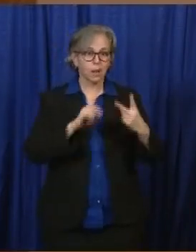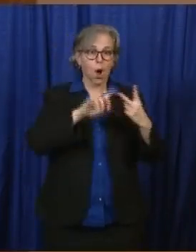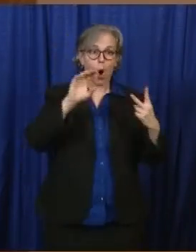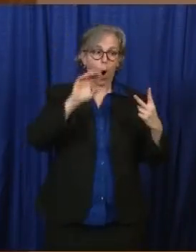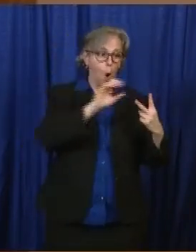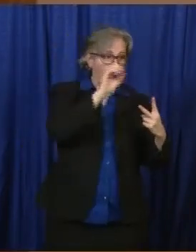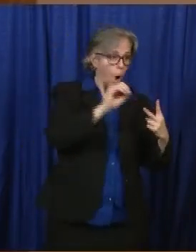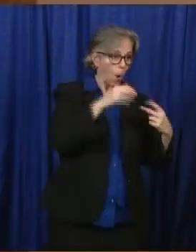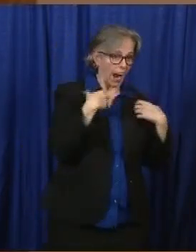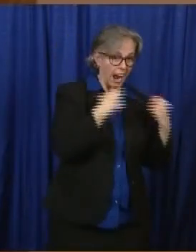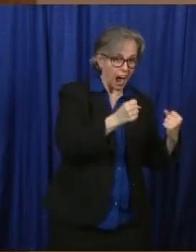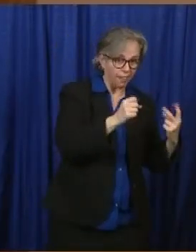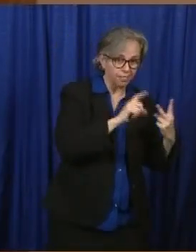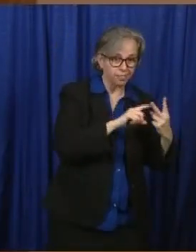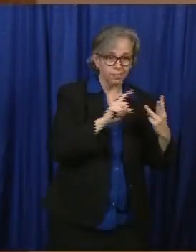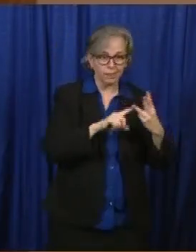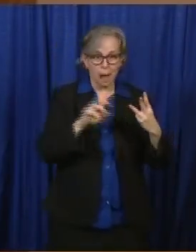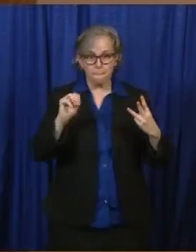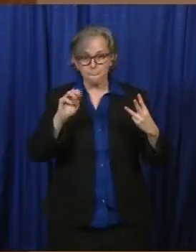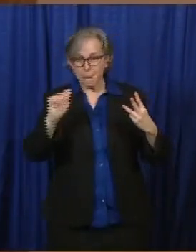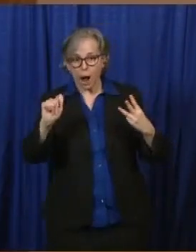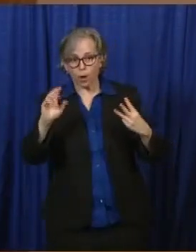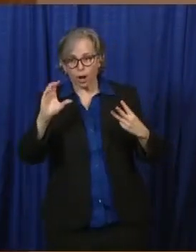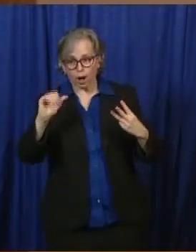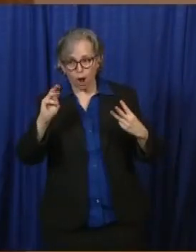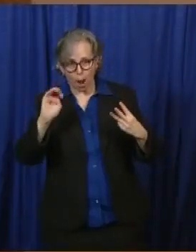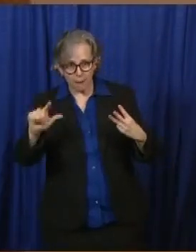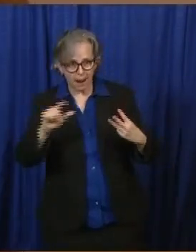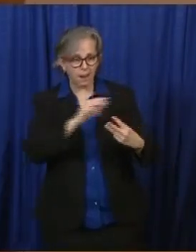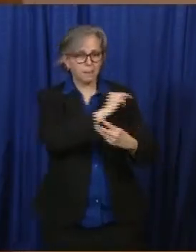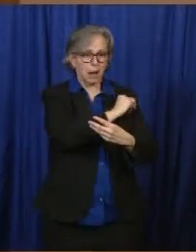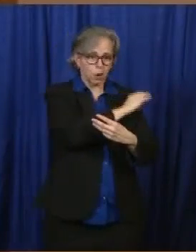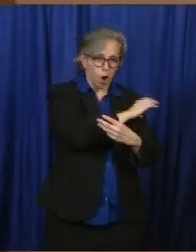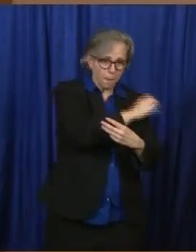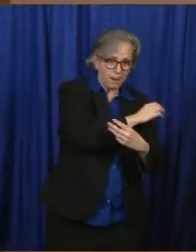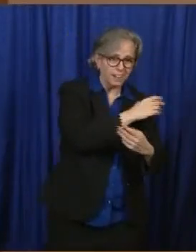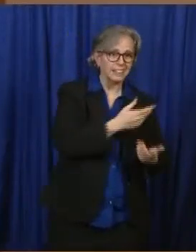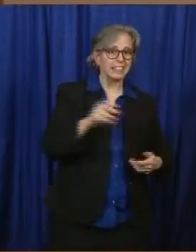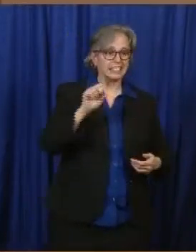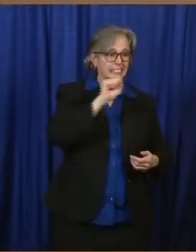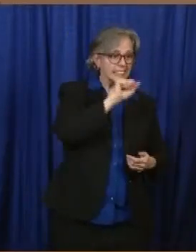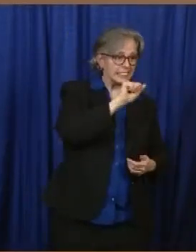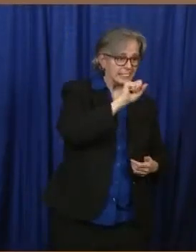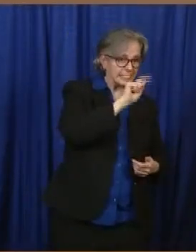AS AN EXAMPLE BECAUSE IT IS WHERE I LIVE RIGHT NOW HERE IN COLUMBUS WE HAVE SEVERAL HOSPITAL SYSTEMS.